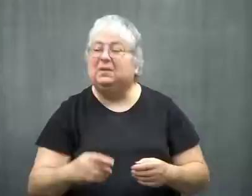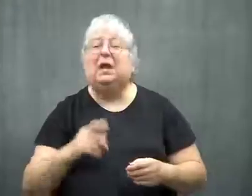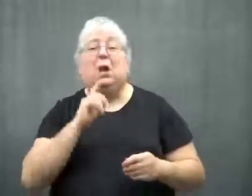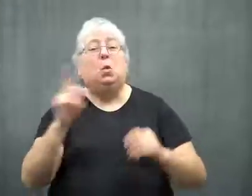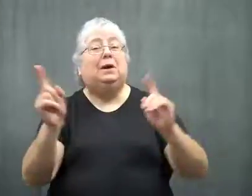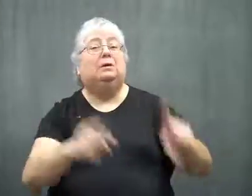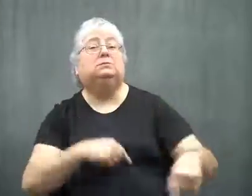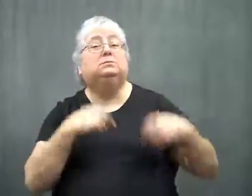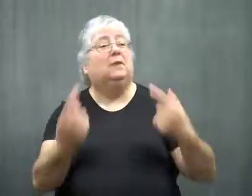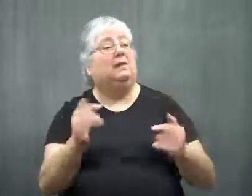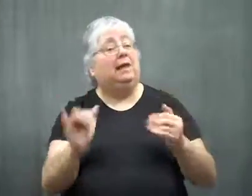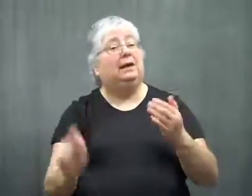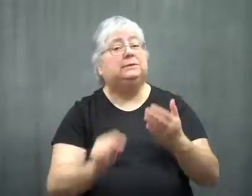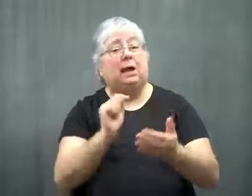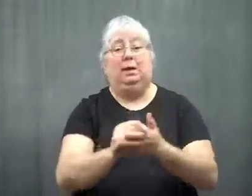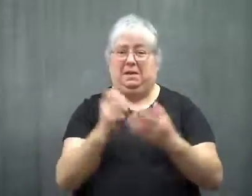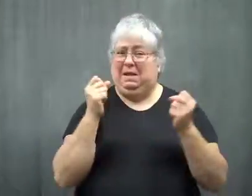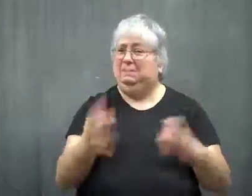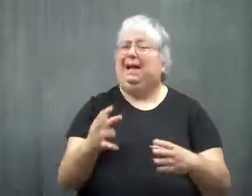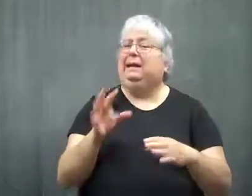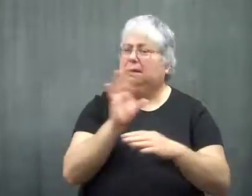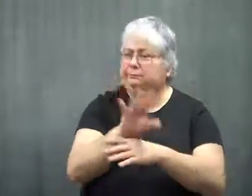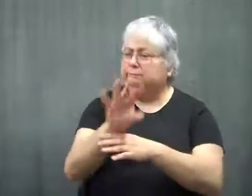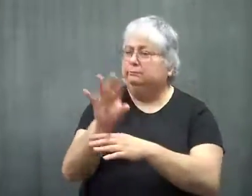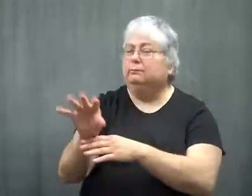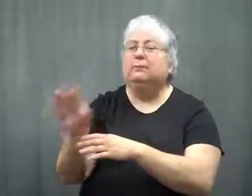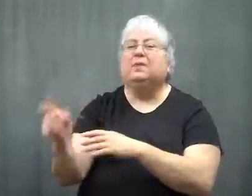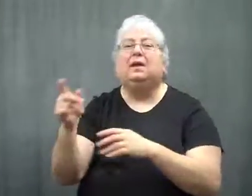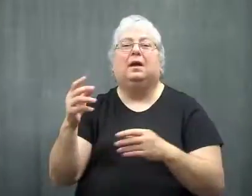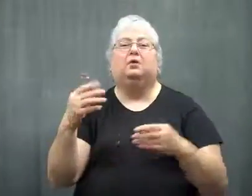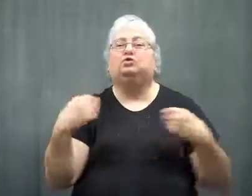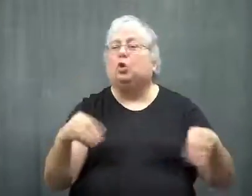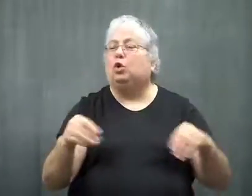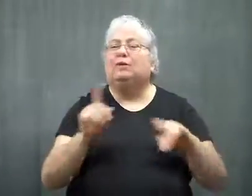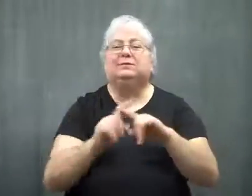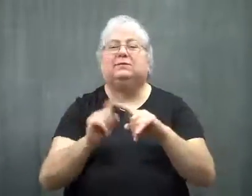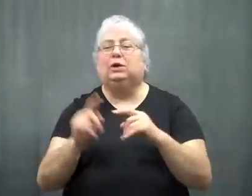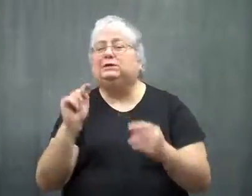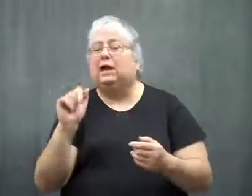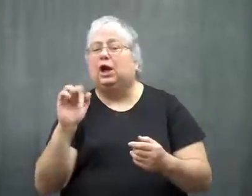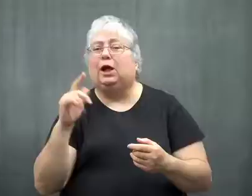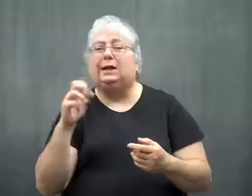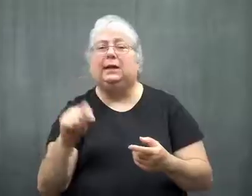During this time, there were many videos from stores such as Target,